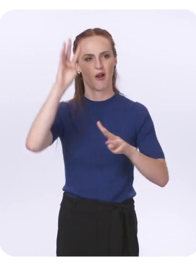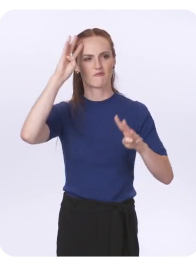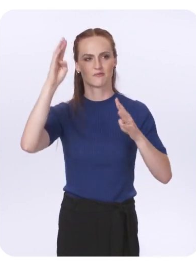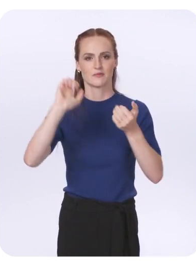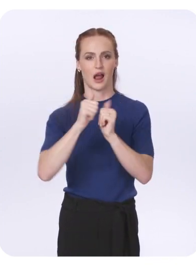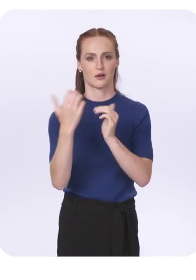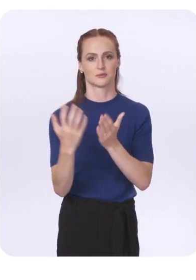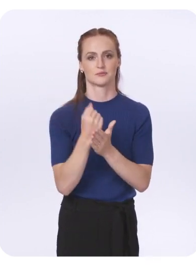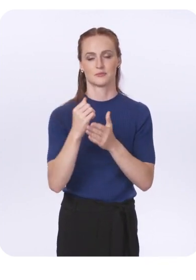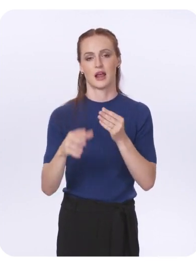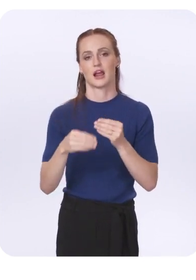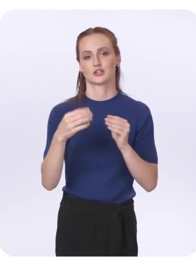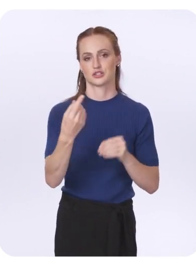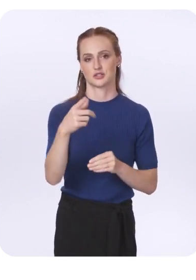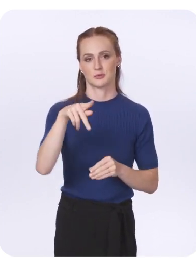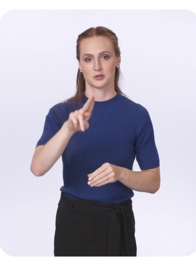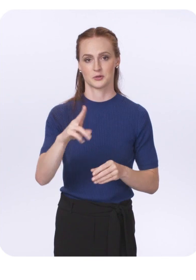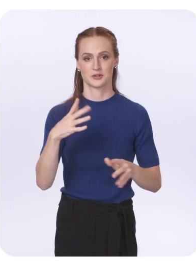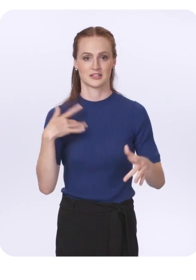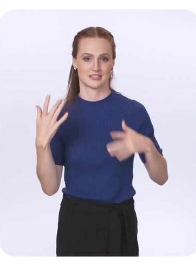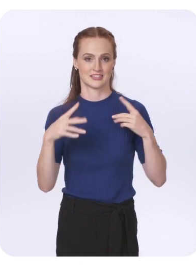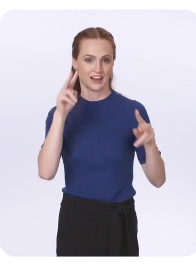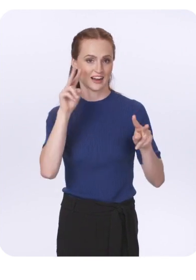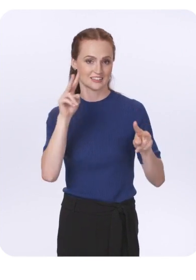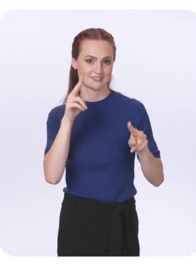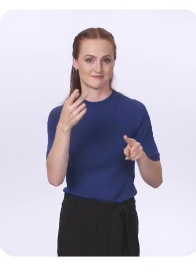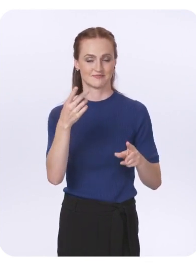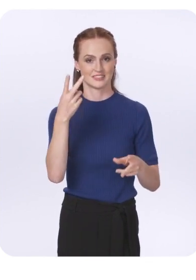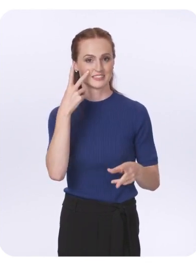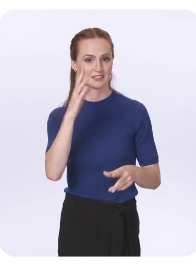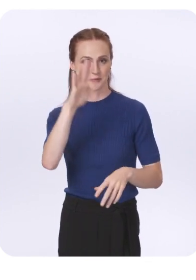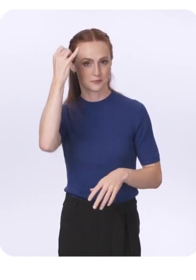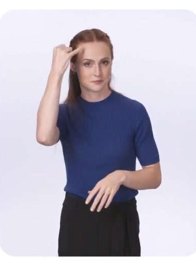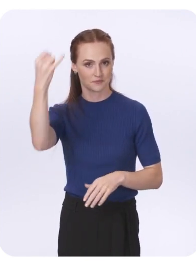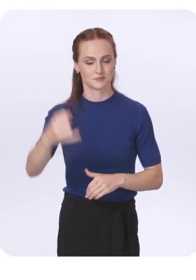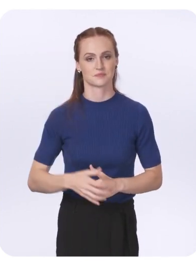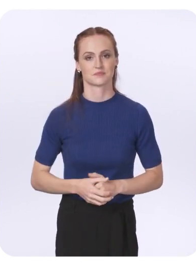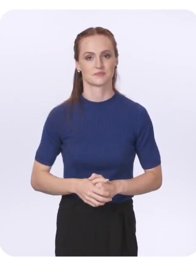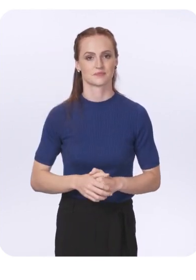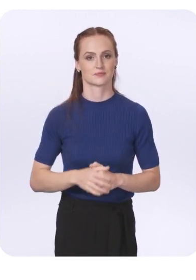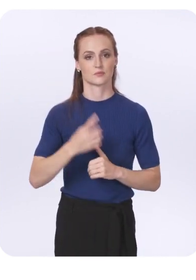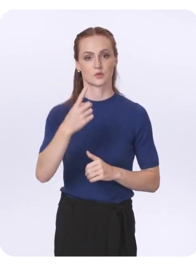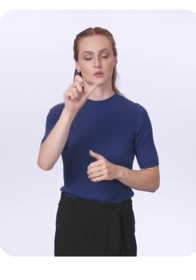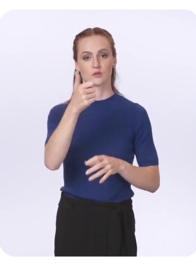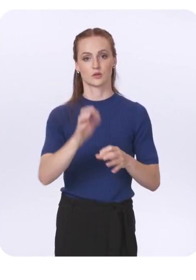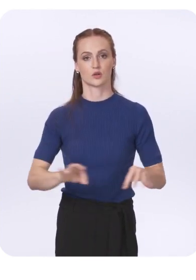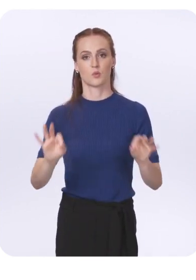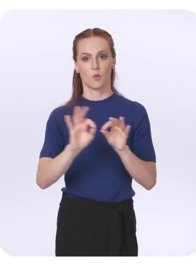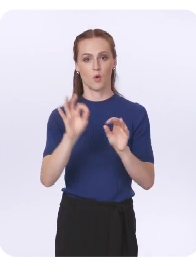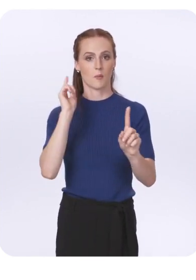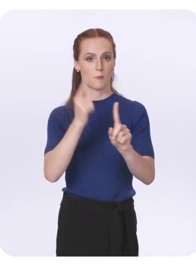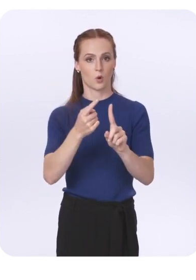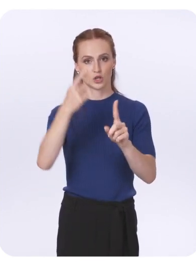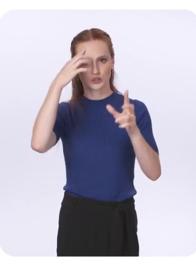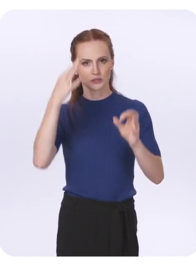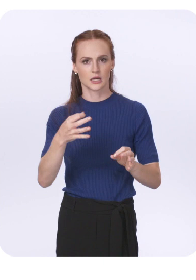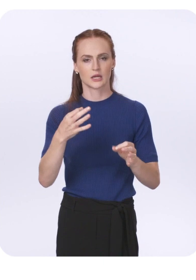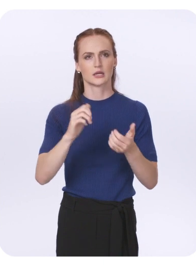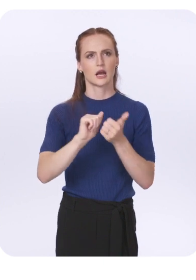and that’s why we’re excited to see what you come up with. And there’s one really important other point when deciding what to spend